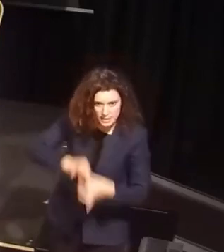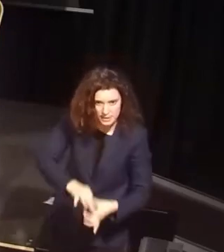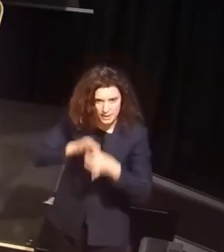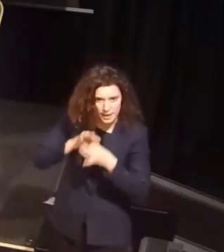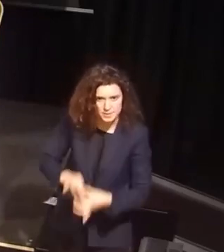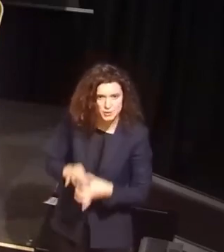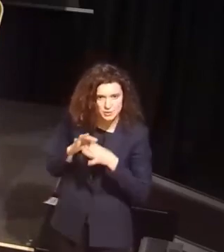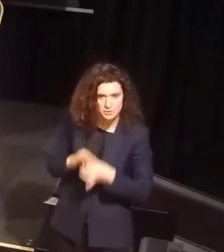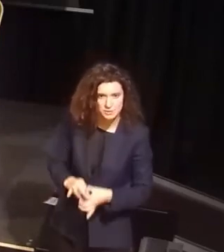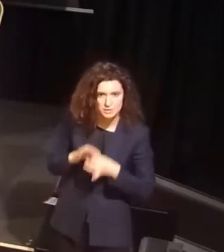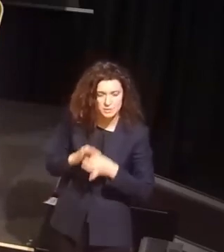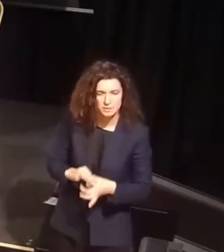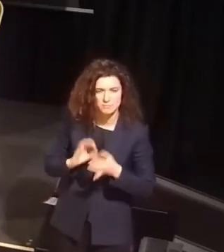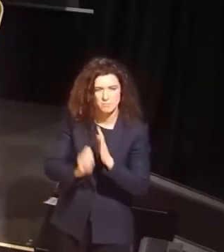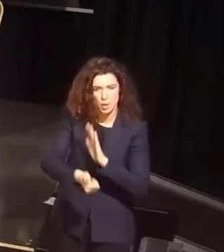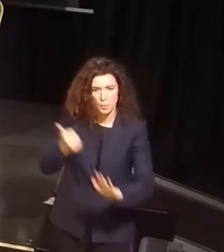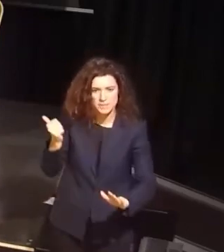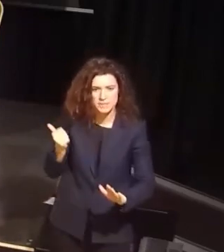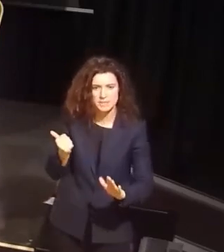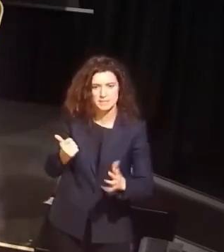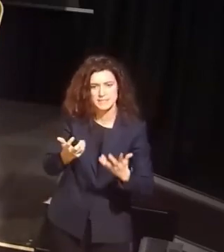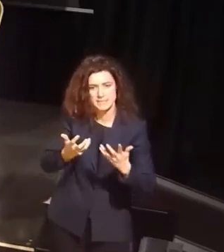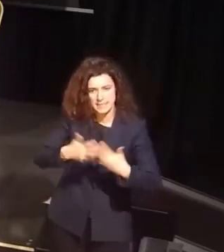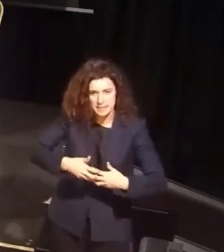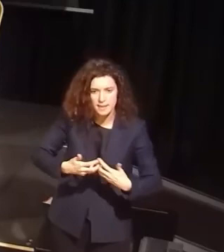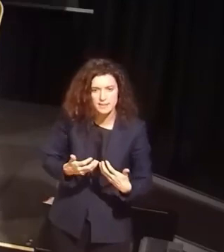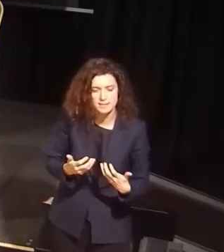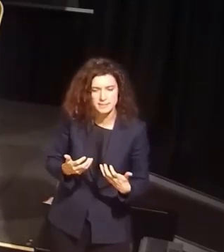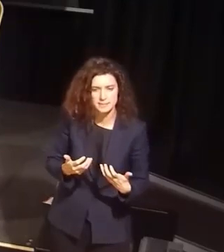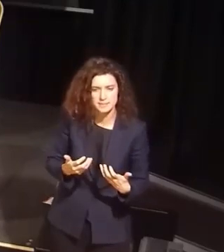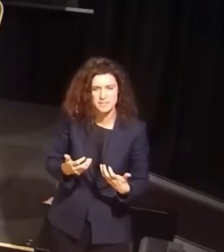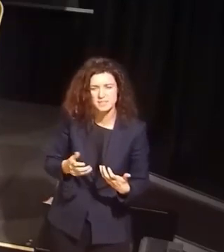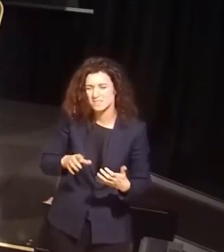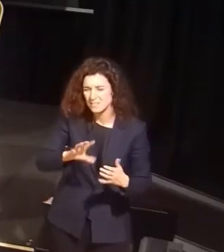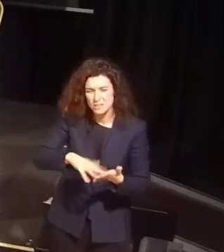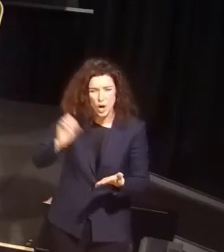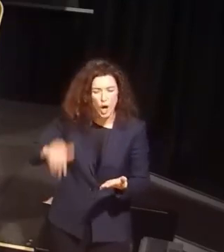that has cognitive difficulties, without using cartoons, without being babyish.